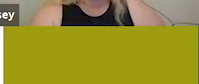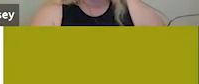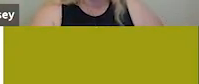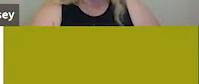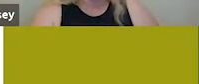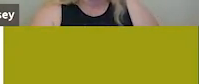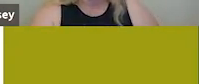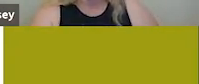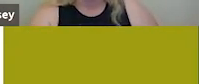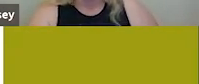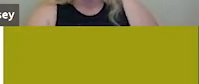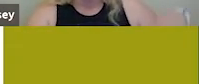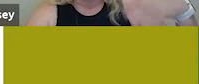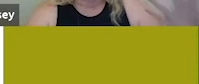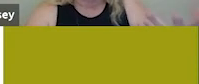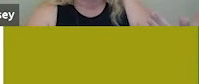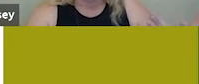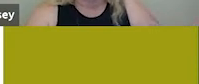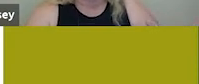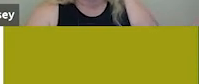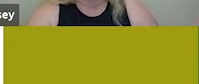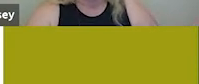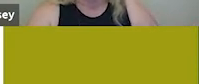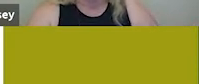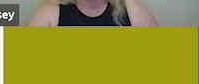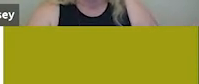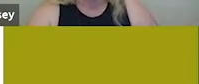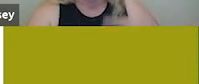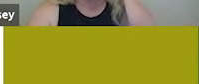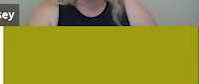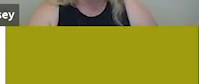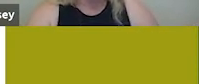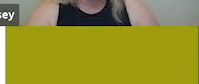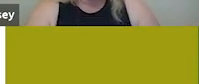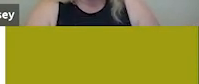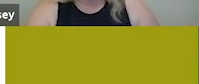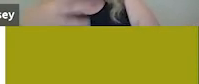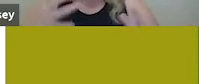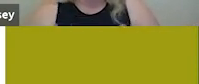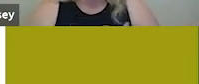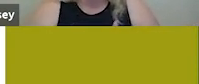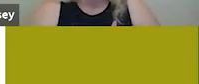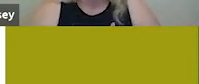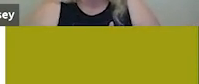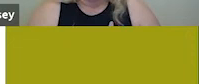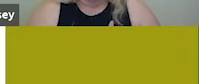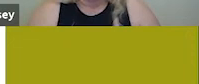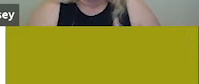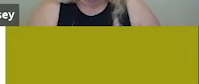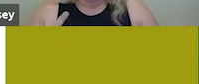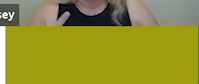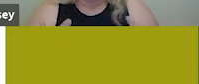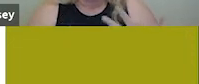thing, and we need to offer the choice in that area and then showing examples. So giving examples